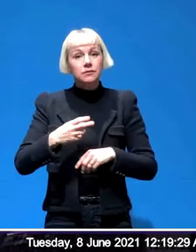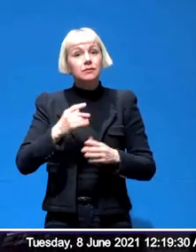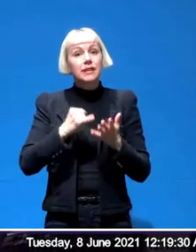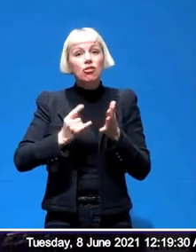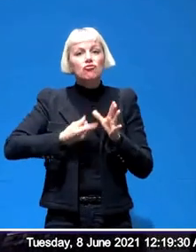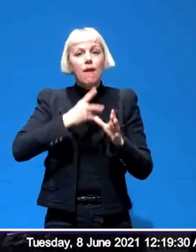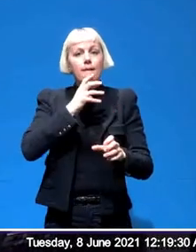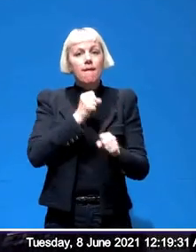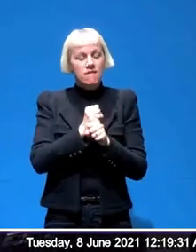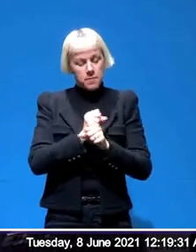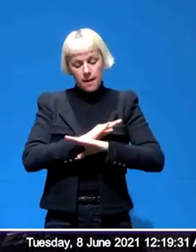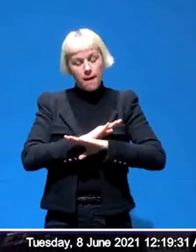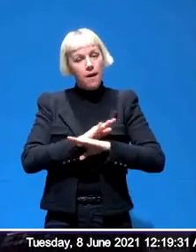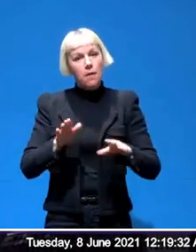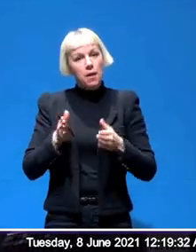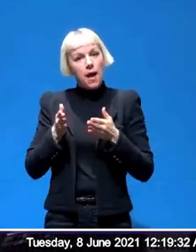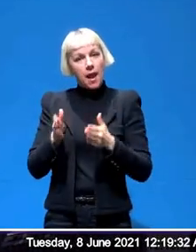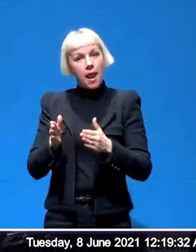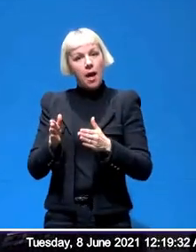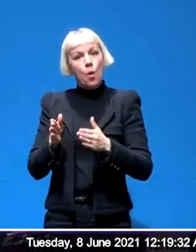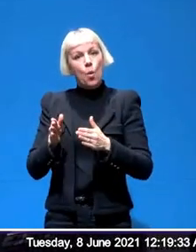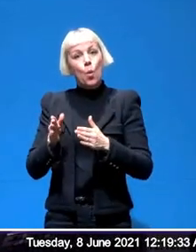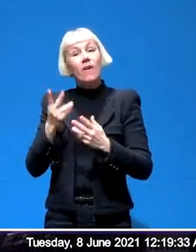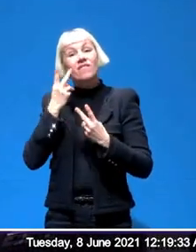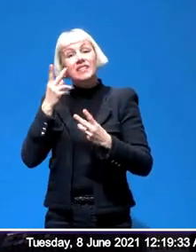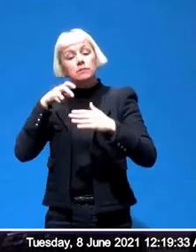Government doesn't allow them to go into non-government organisations,